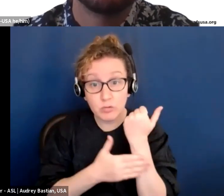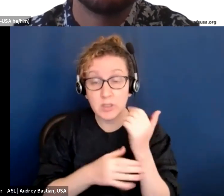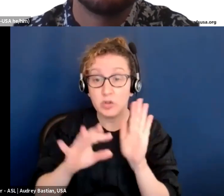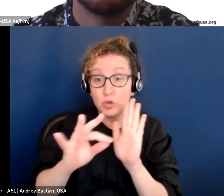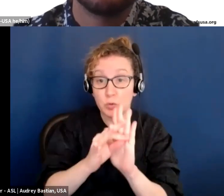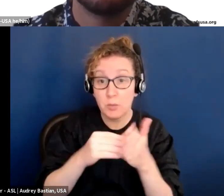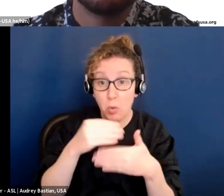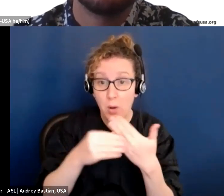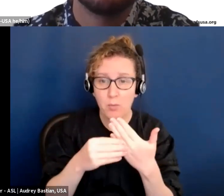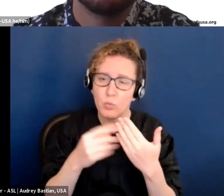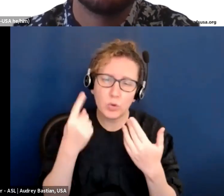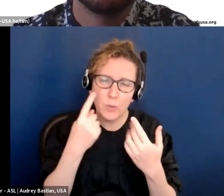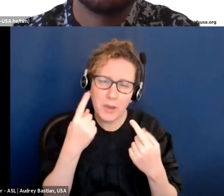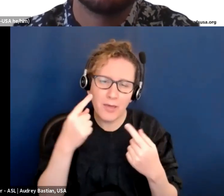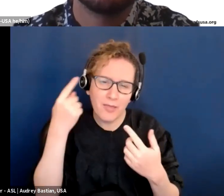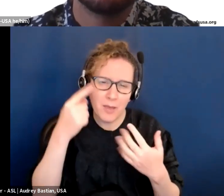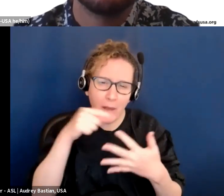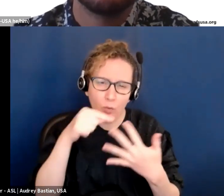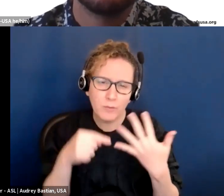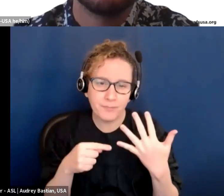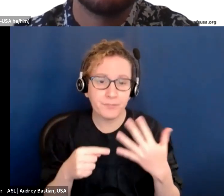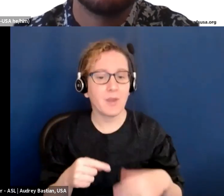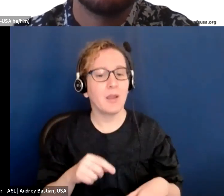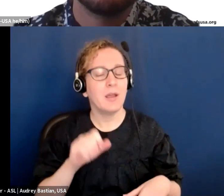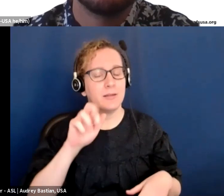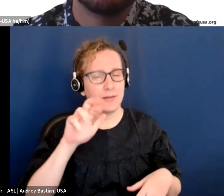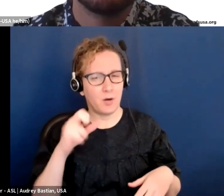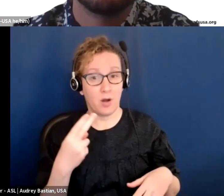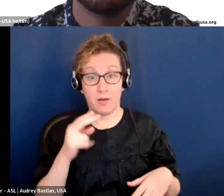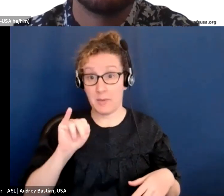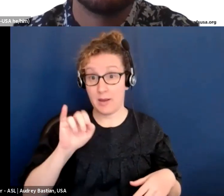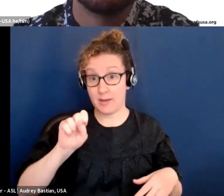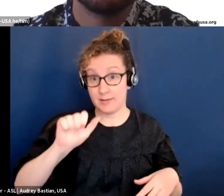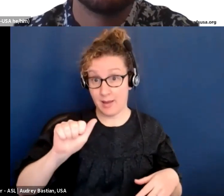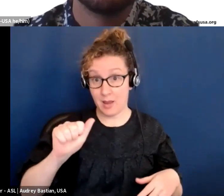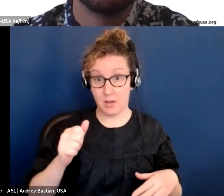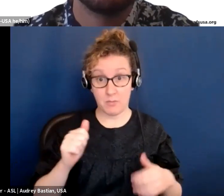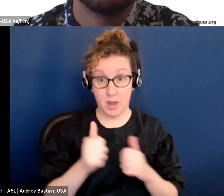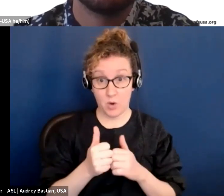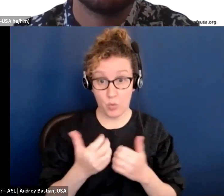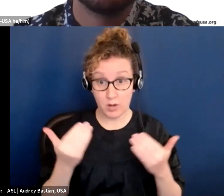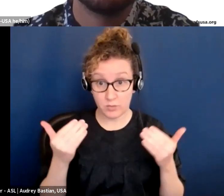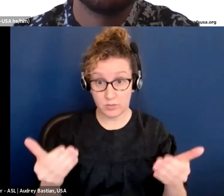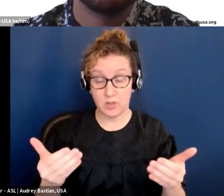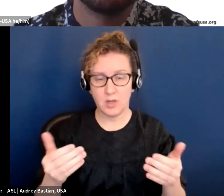Yea! The way we like to do it at ISA, we like to encourage the dream first and then the accommodation